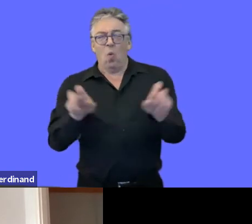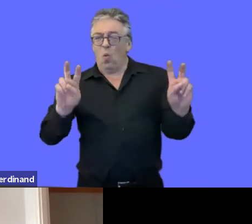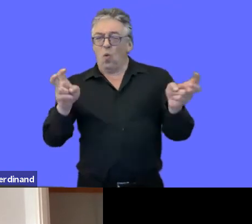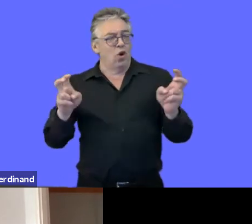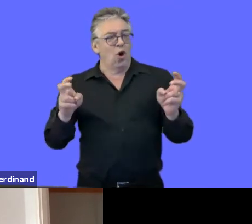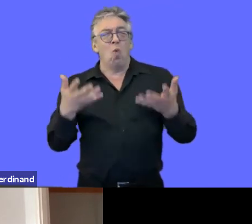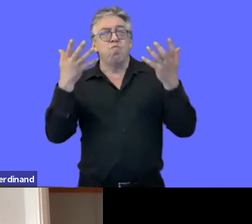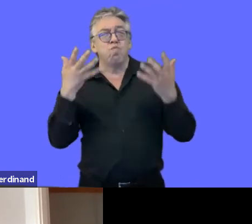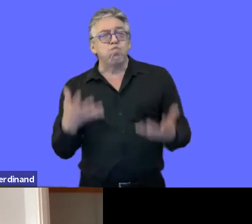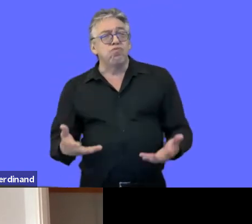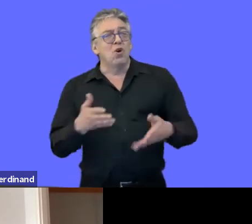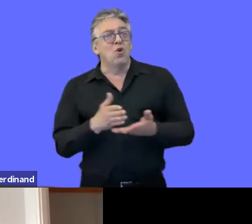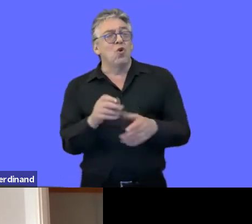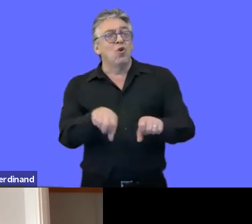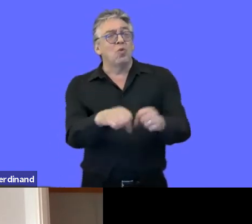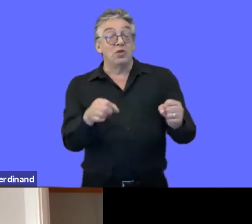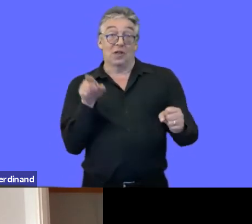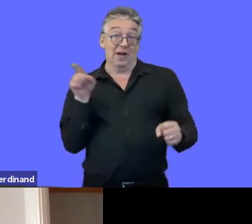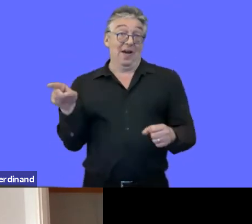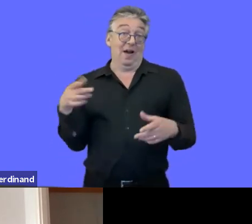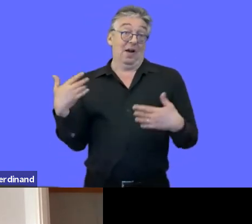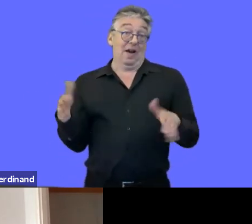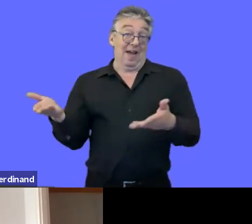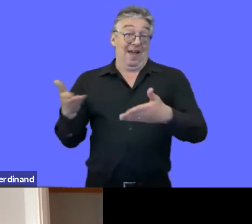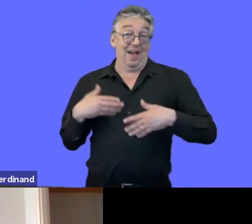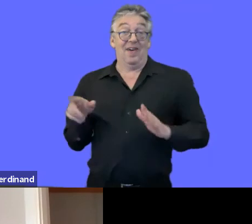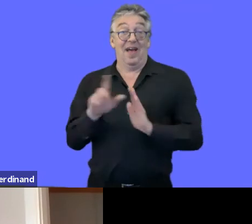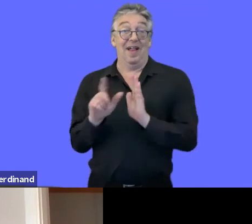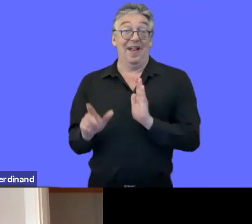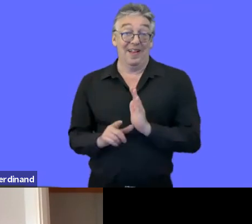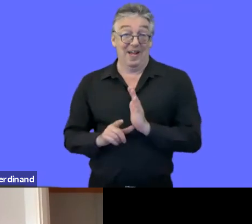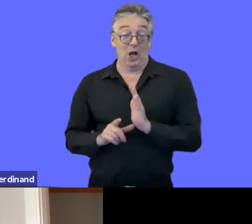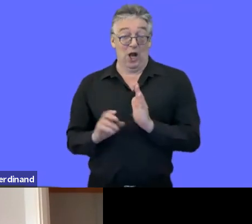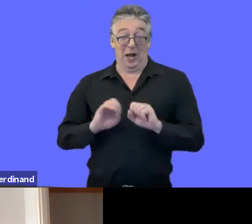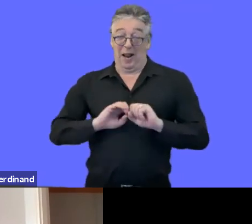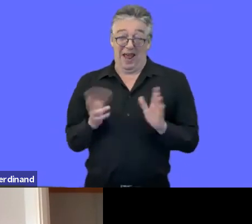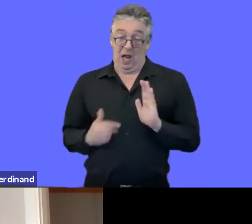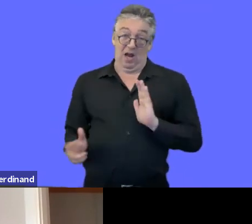their jurisprudence and clarified the requirements for an inquiry.